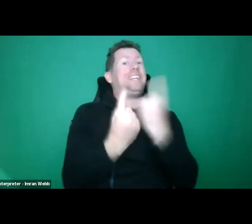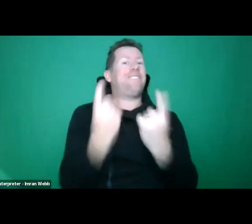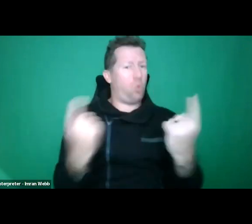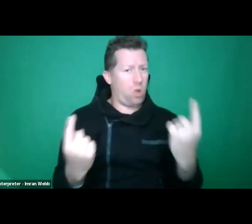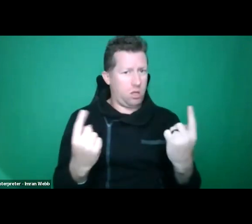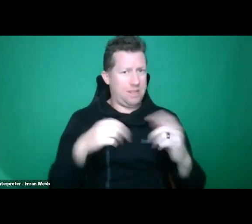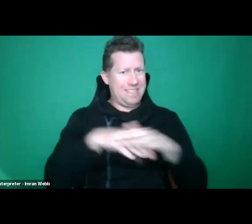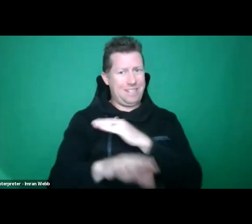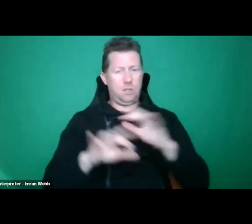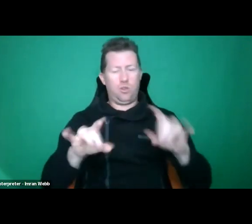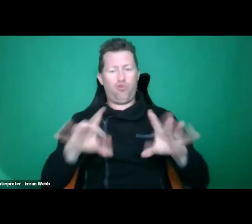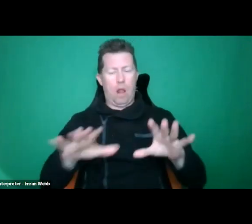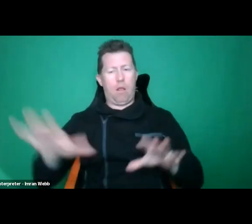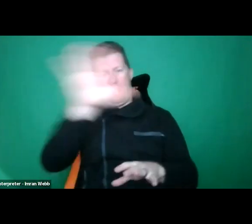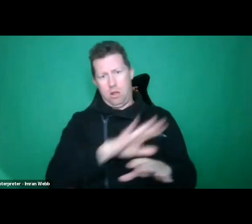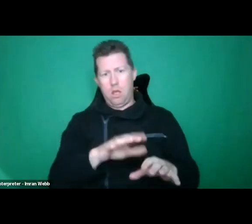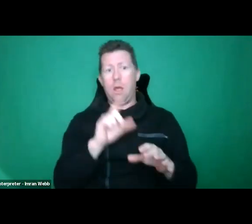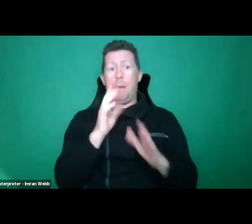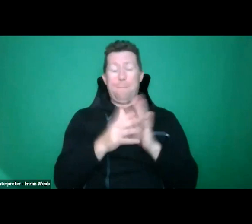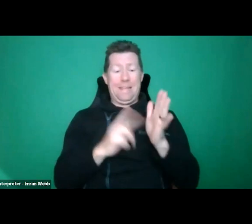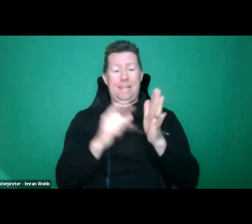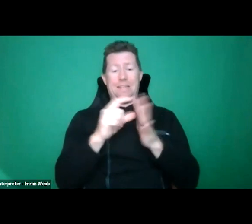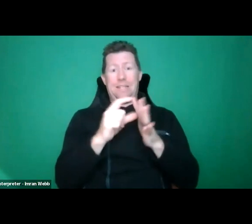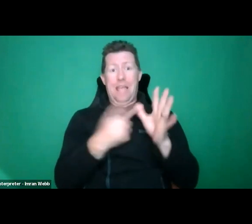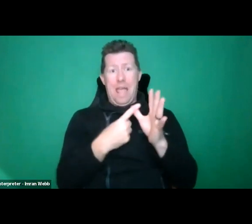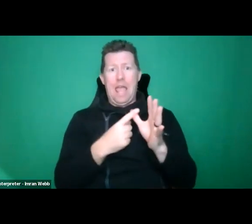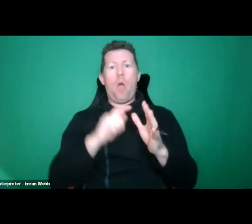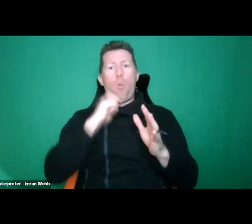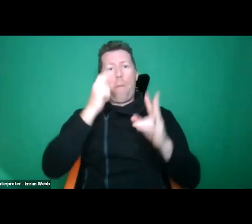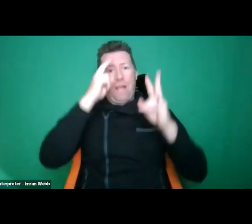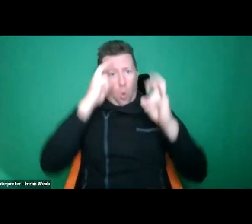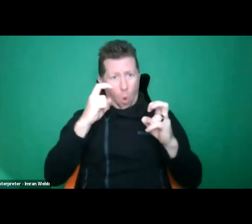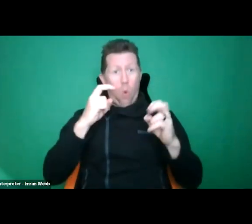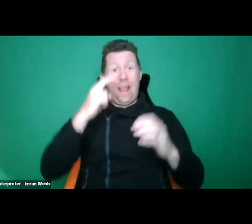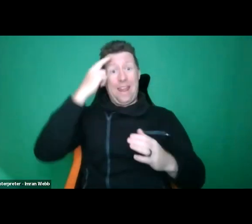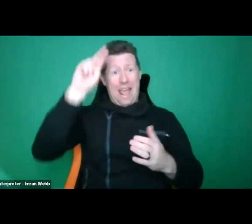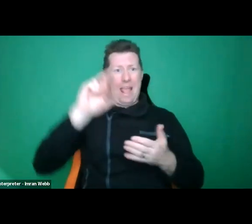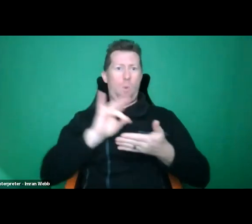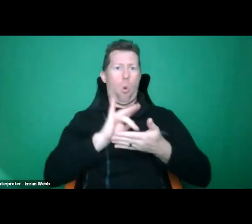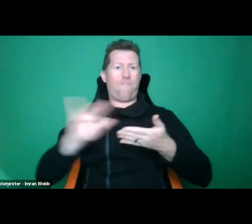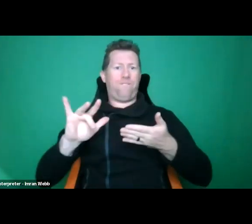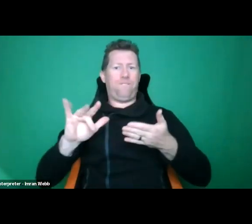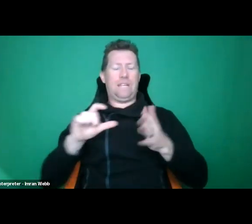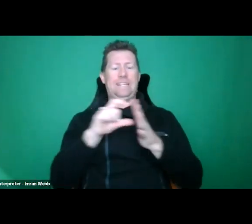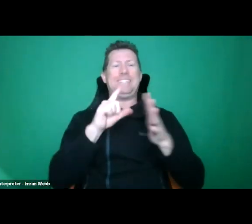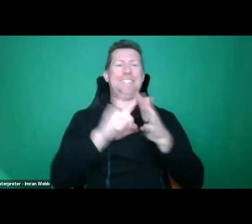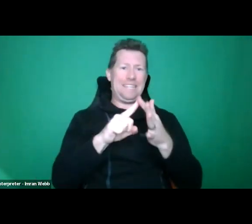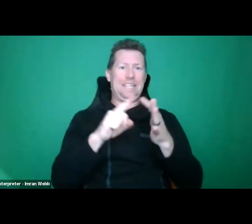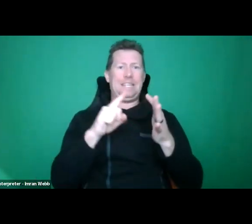So the asset will be collecting de-identified, what that means is your name won’t be on it, from a range of sources.